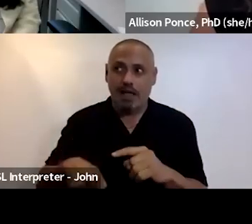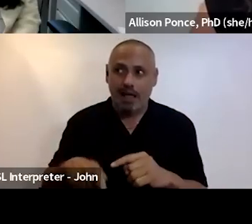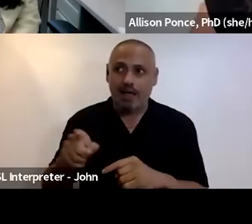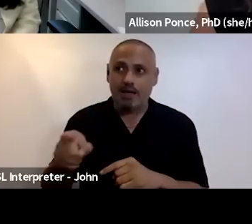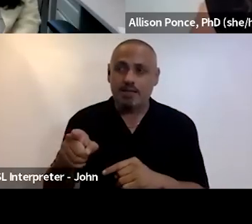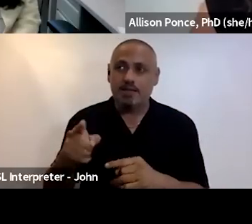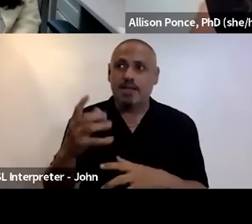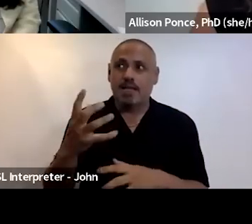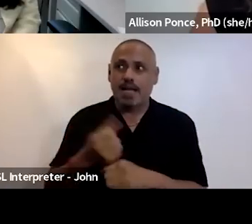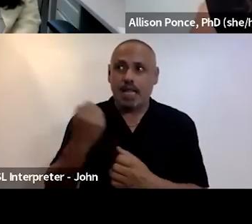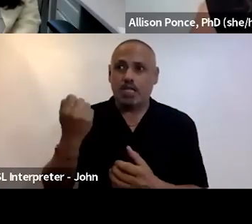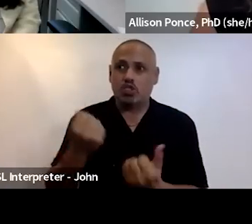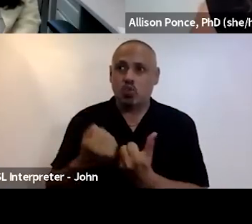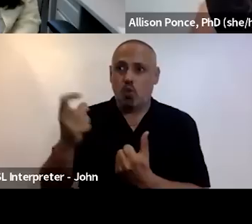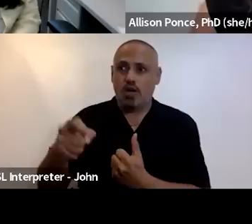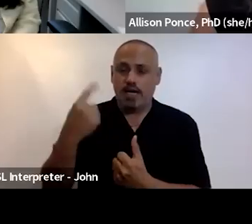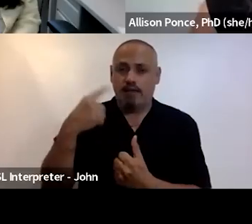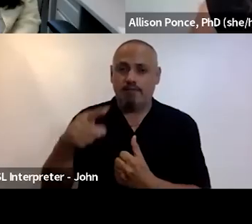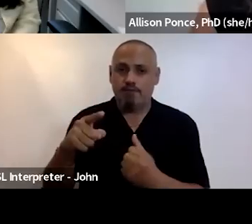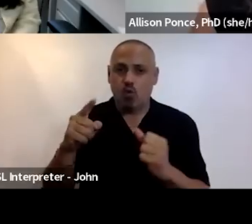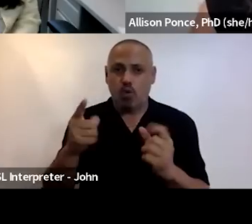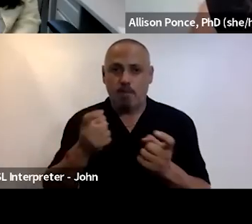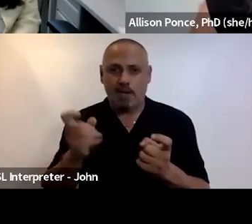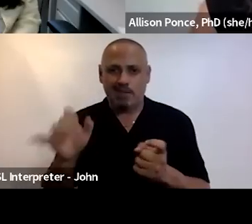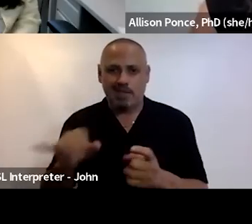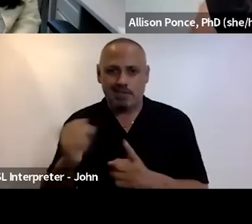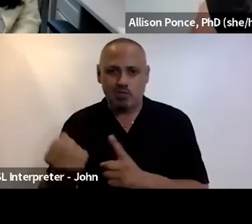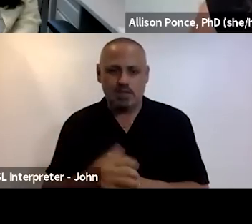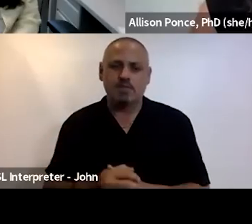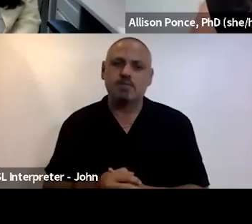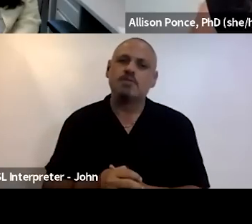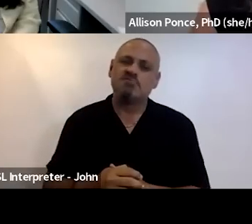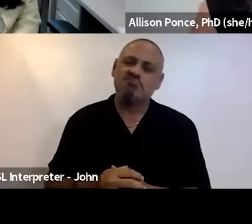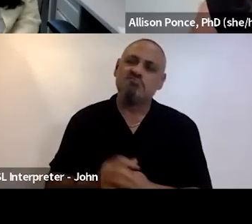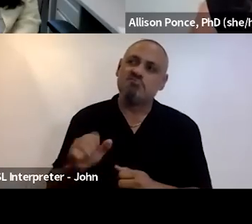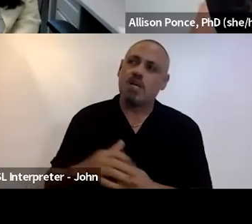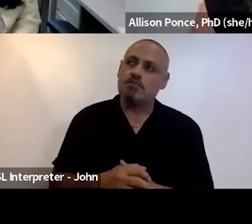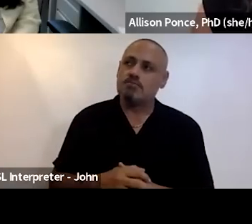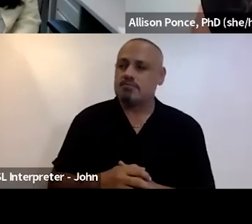get the supports that they need to be able to manage that. Yeah, I don't know, it sounds kinda cold,